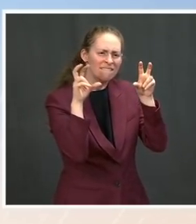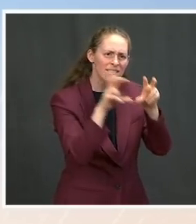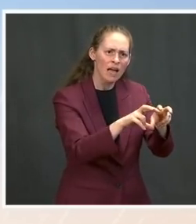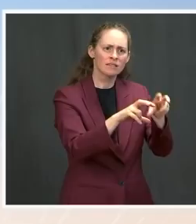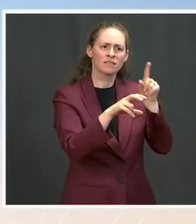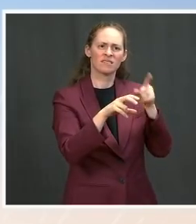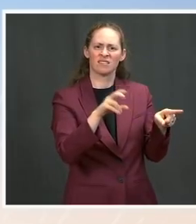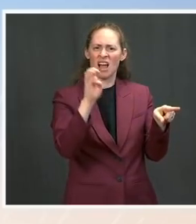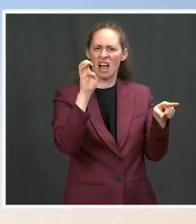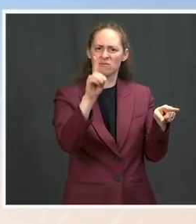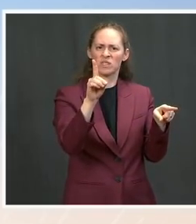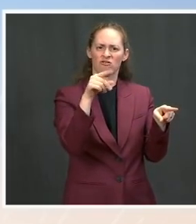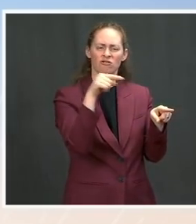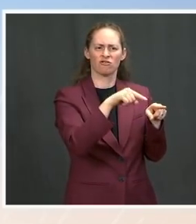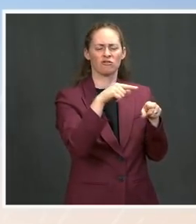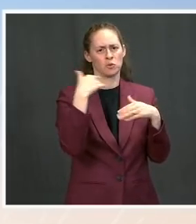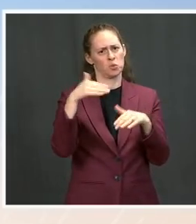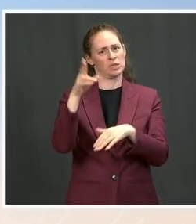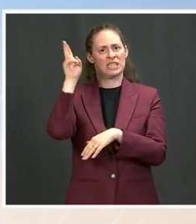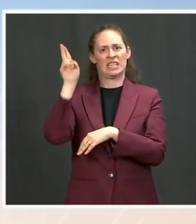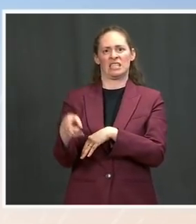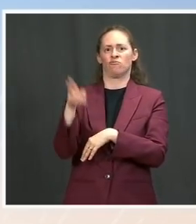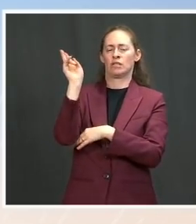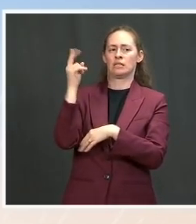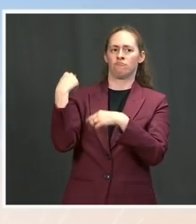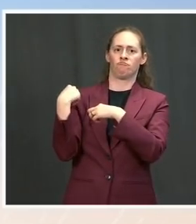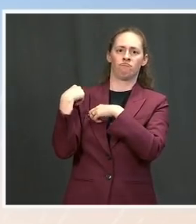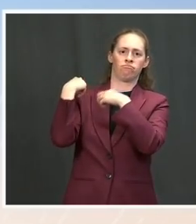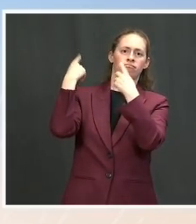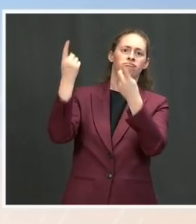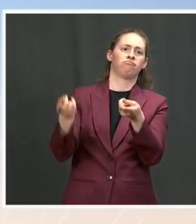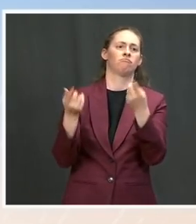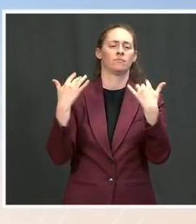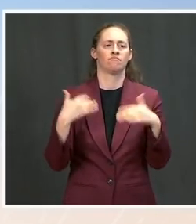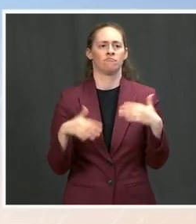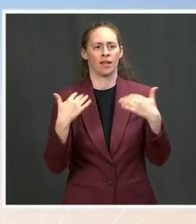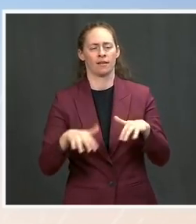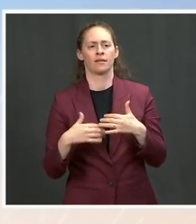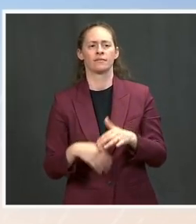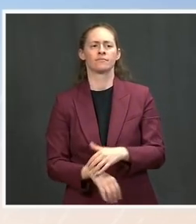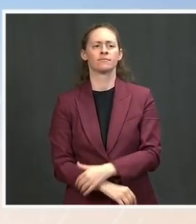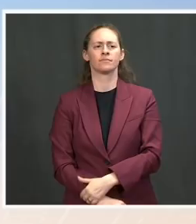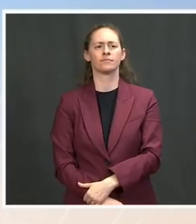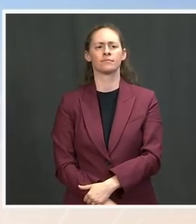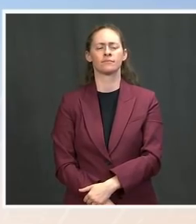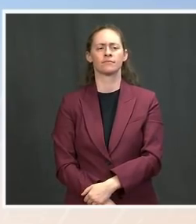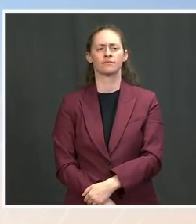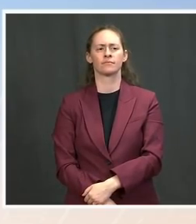but we're less than, I know, 100 -- less than 107 days, I know we are, into the administration. Go ahead.